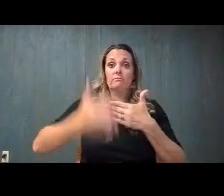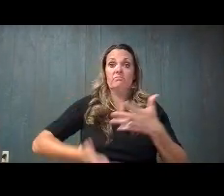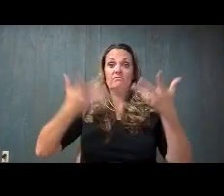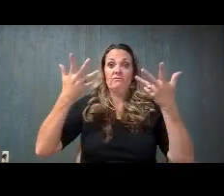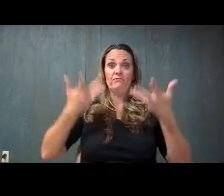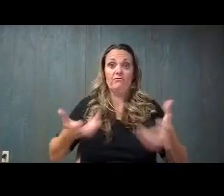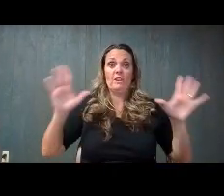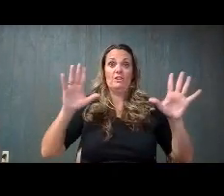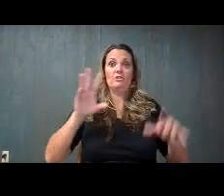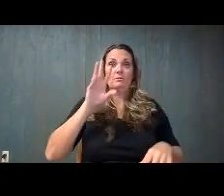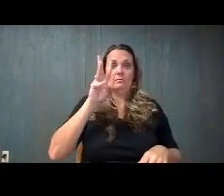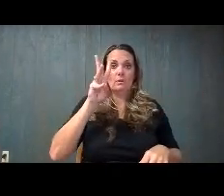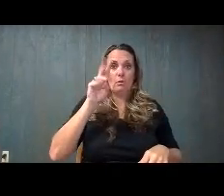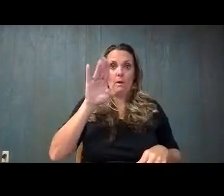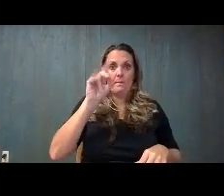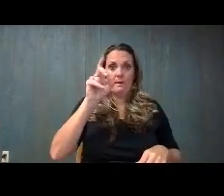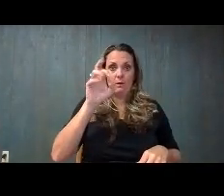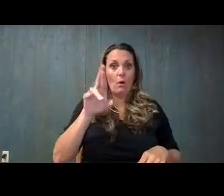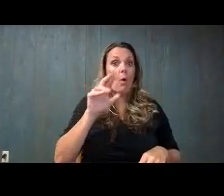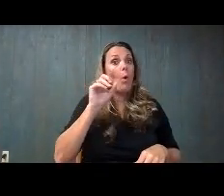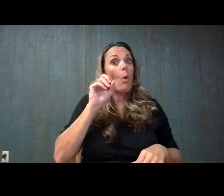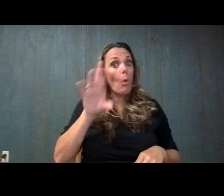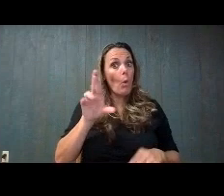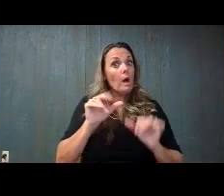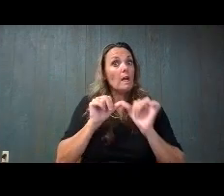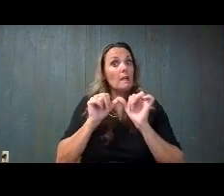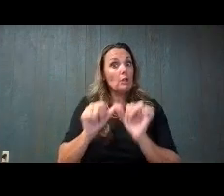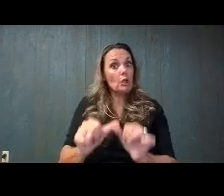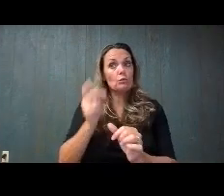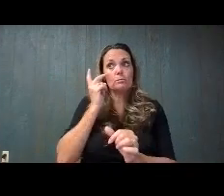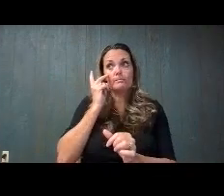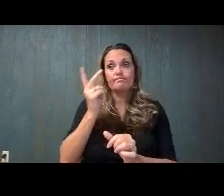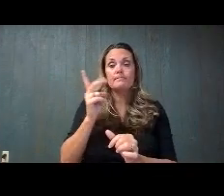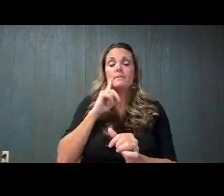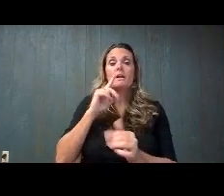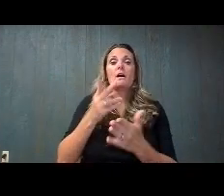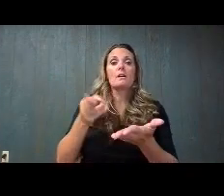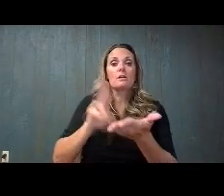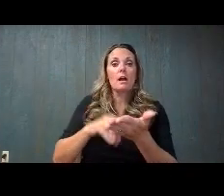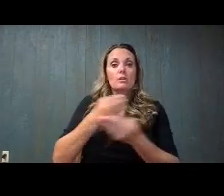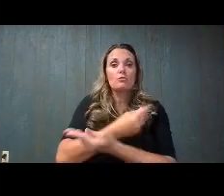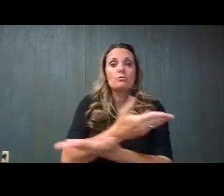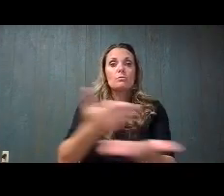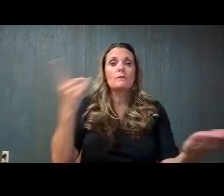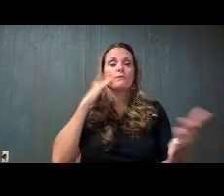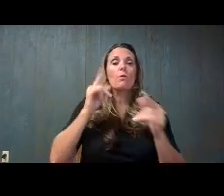or you can continue on to hear about the contract deliverables for awarded contractors.